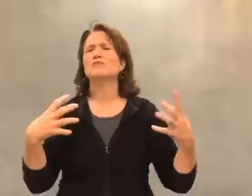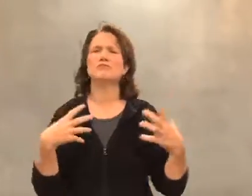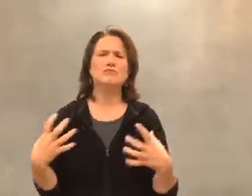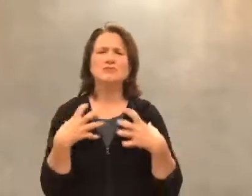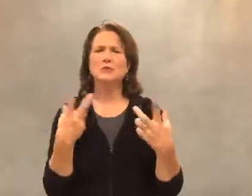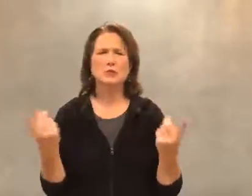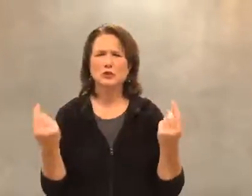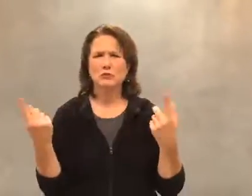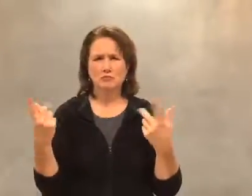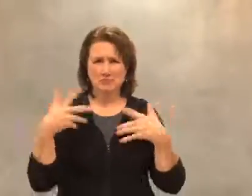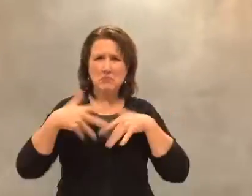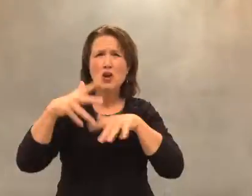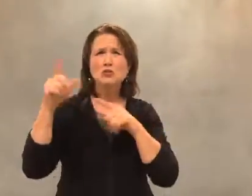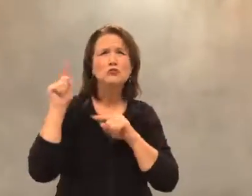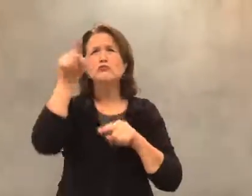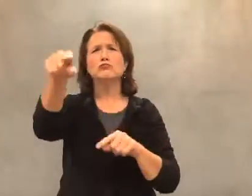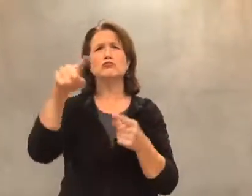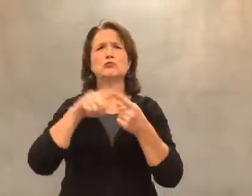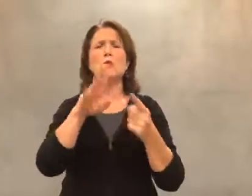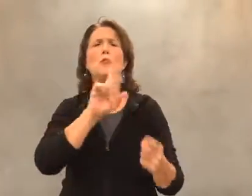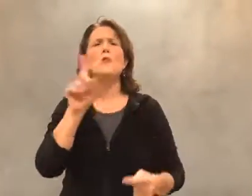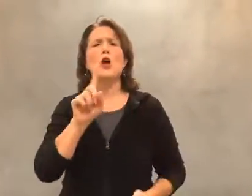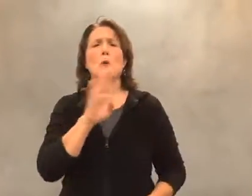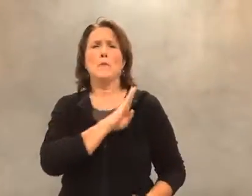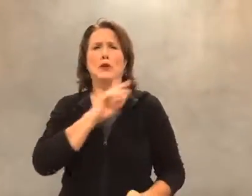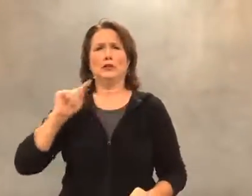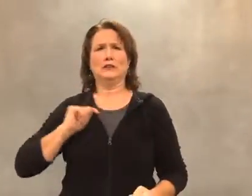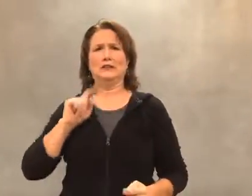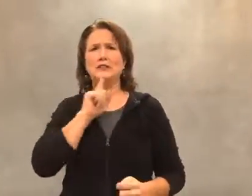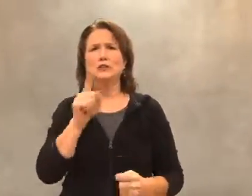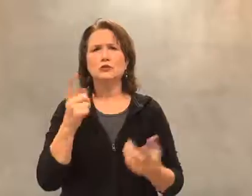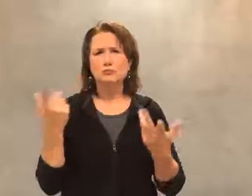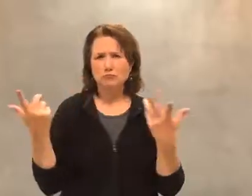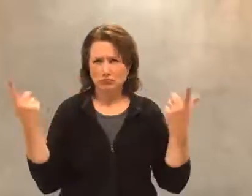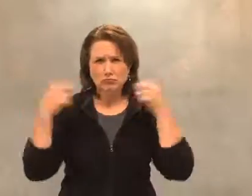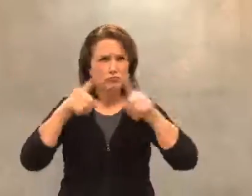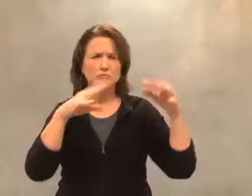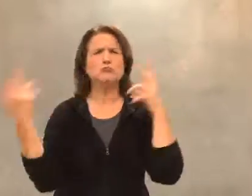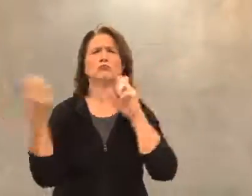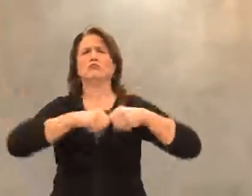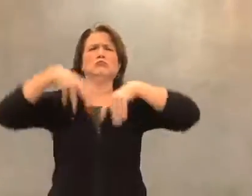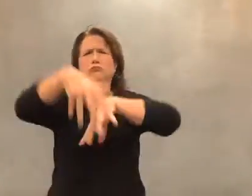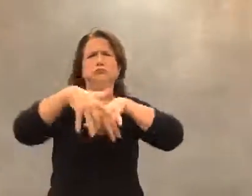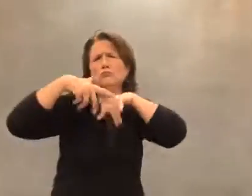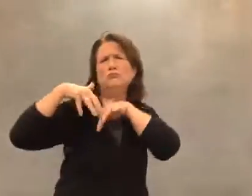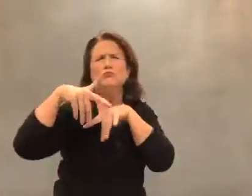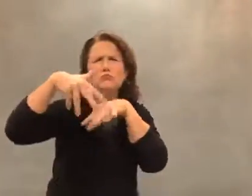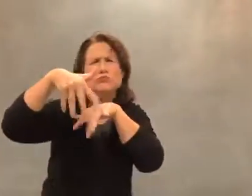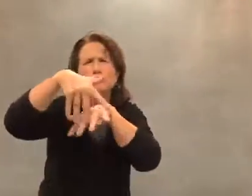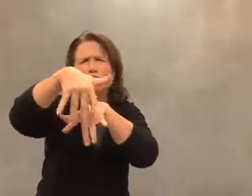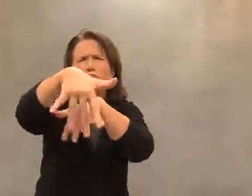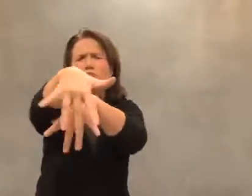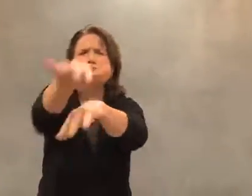We agreed to march to the Board of Trustees, and headed in that direction.